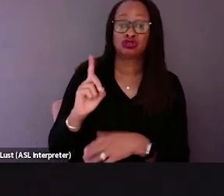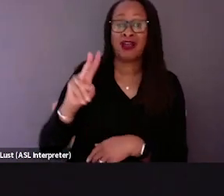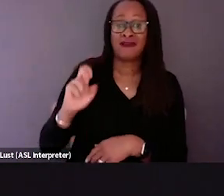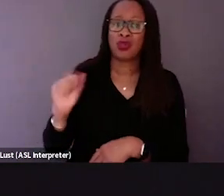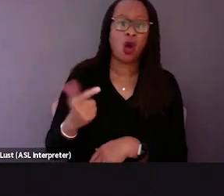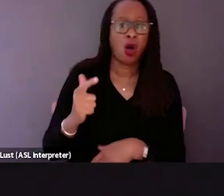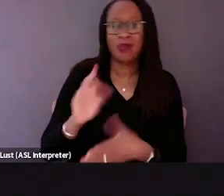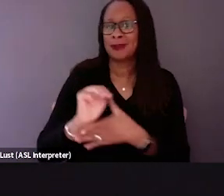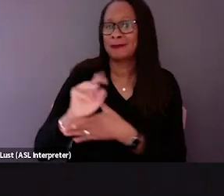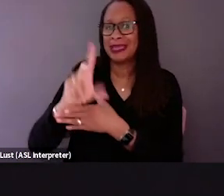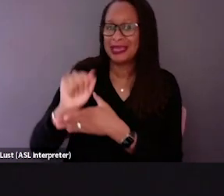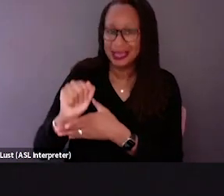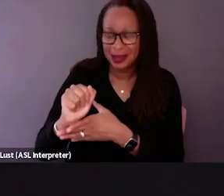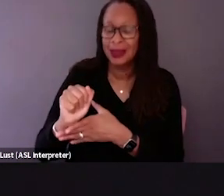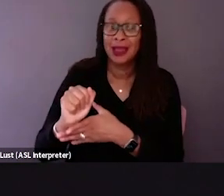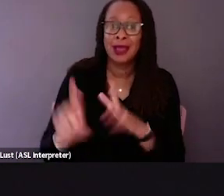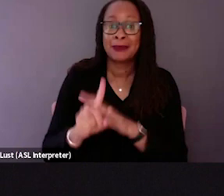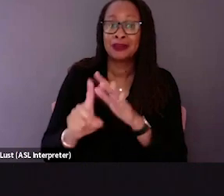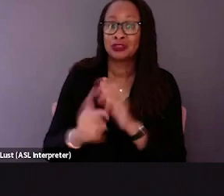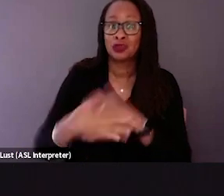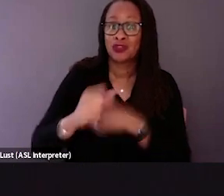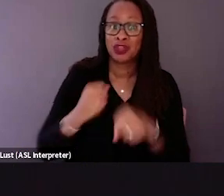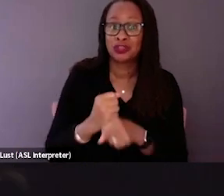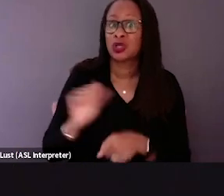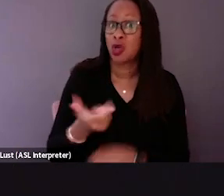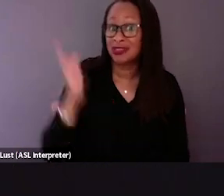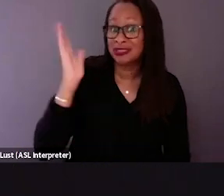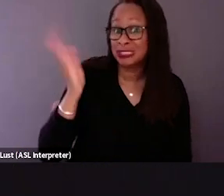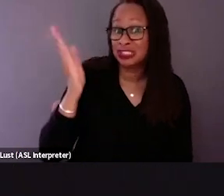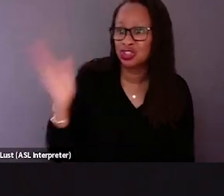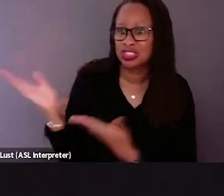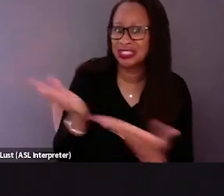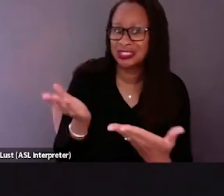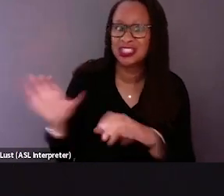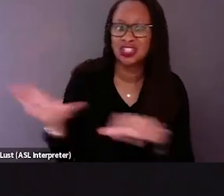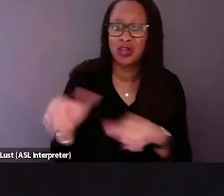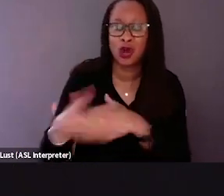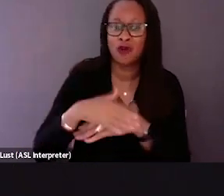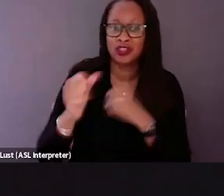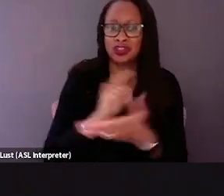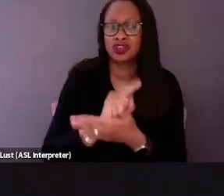and all of the speeches she's given over the years. And I mean, there must be hundreds of hours